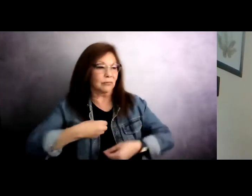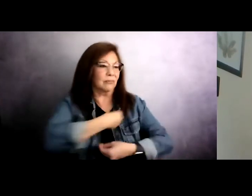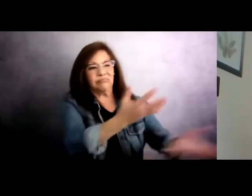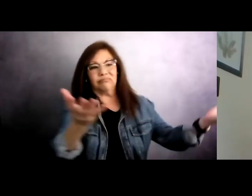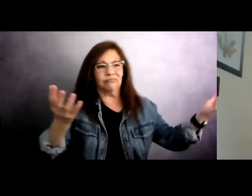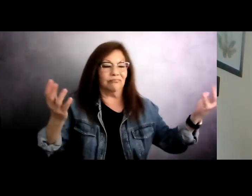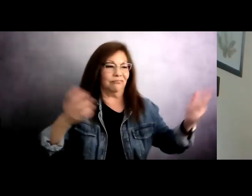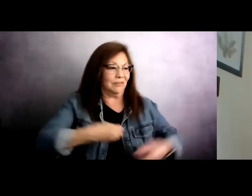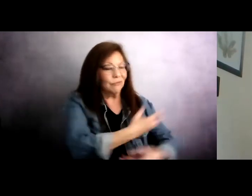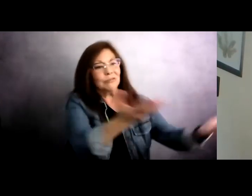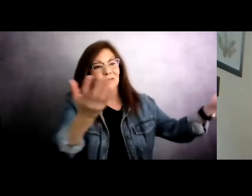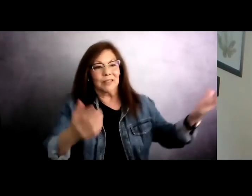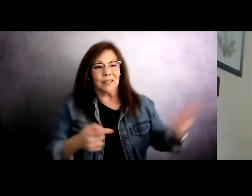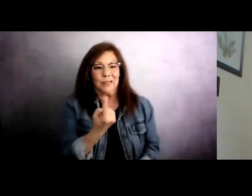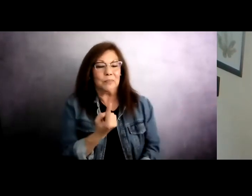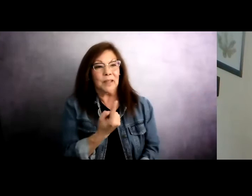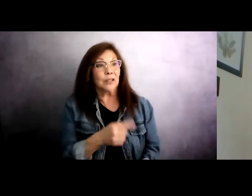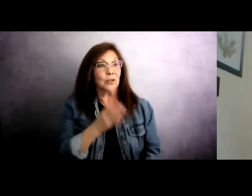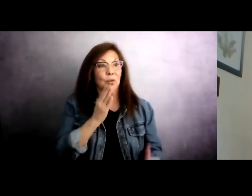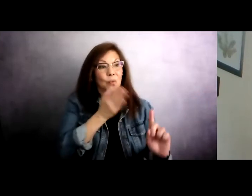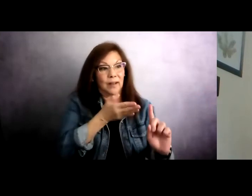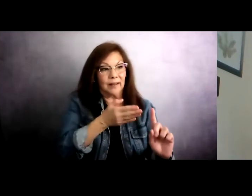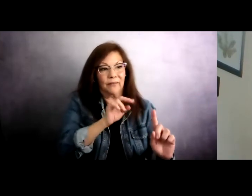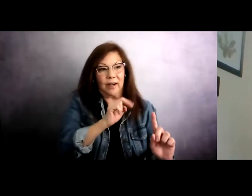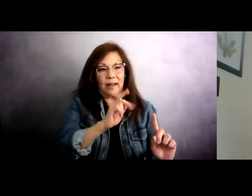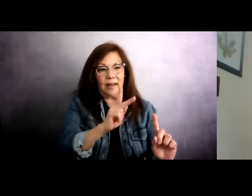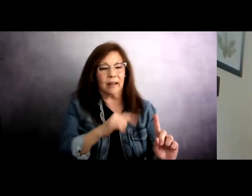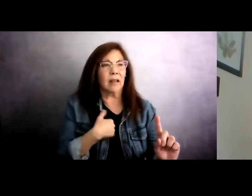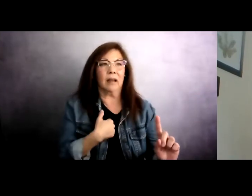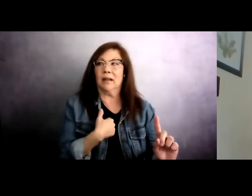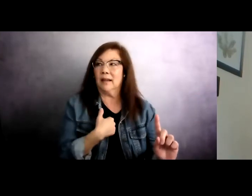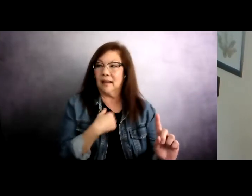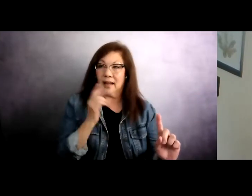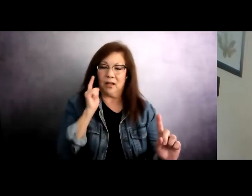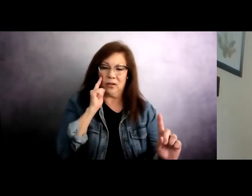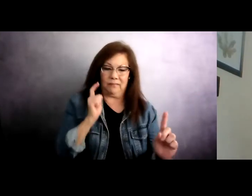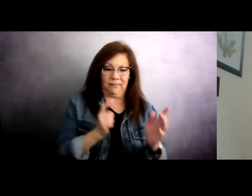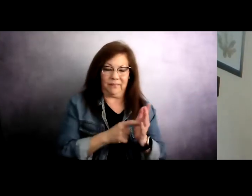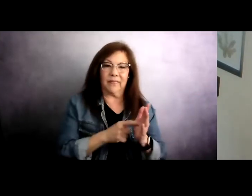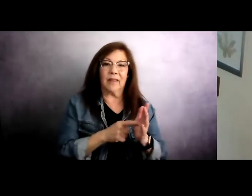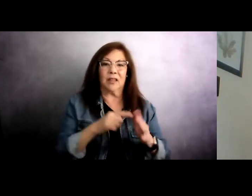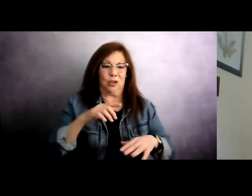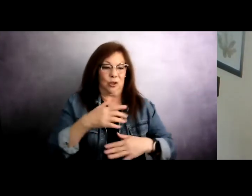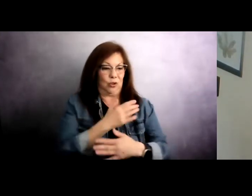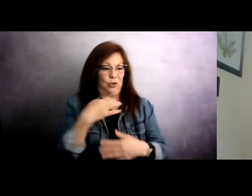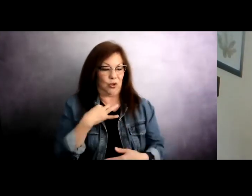There is something here directed that Nick, before I could figure it out, the sleeves